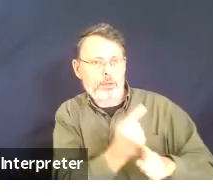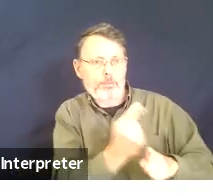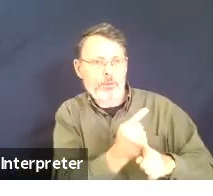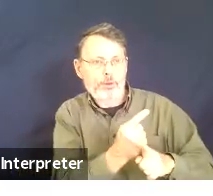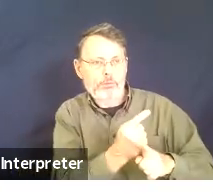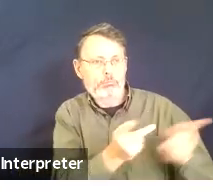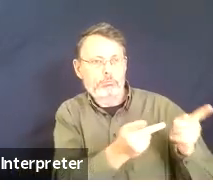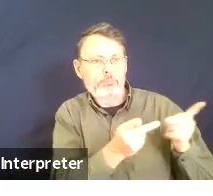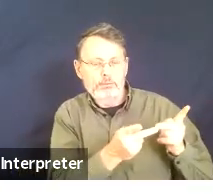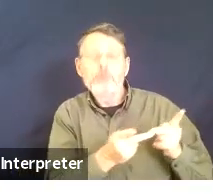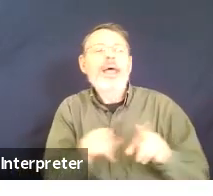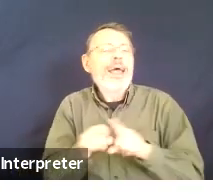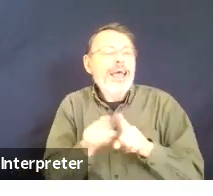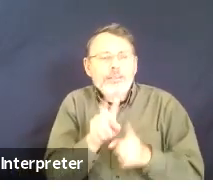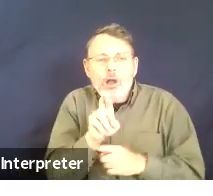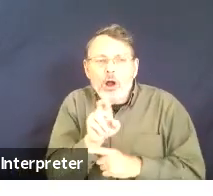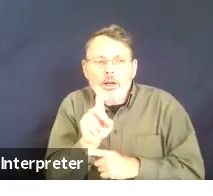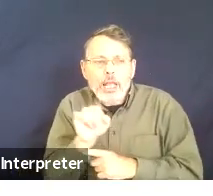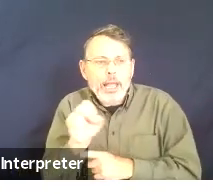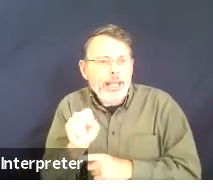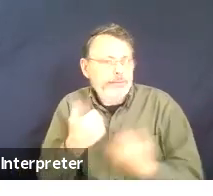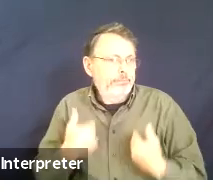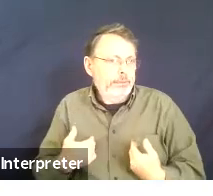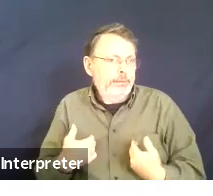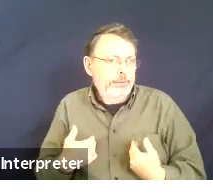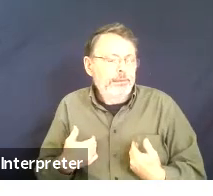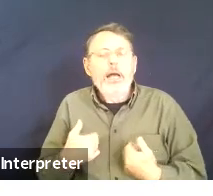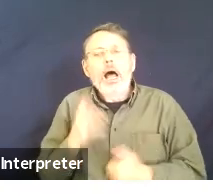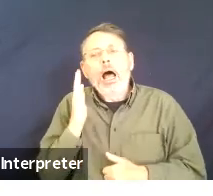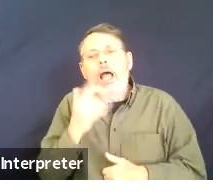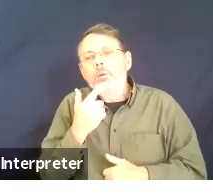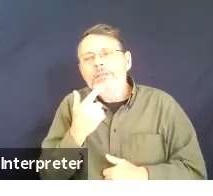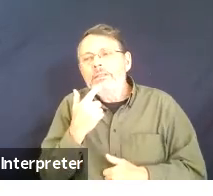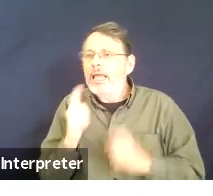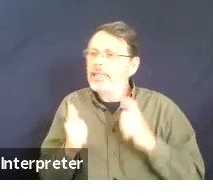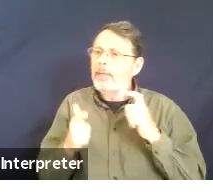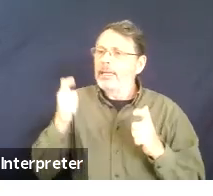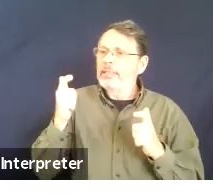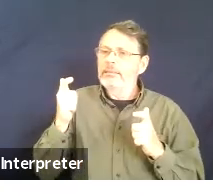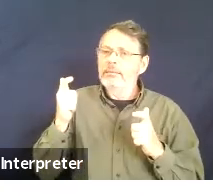as a reasonable Disability Integration Specialist, I would say the biggest best